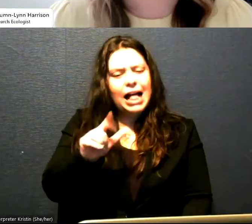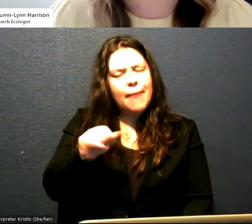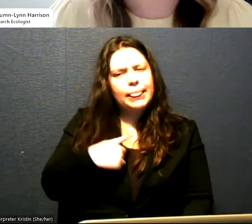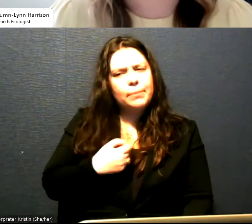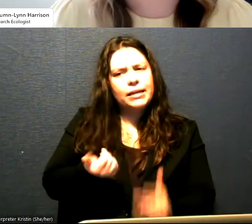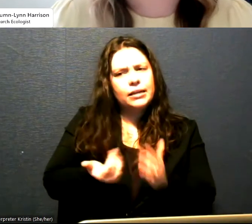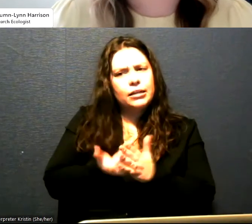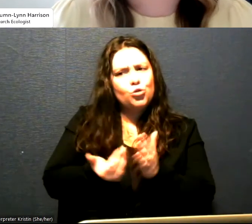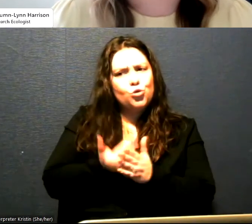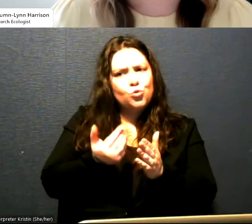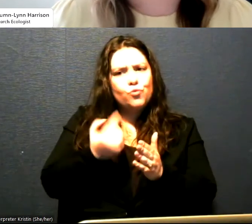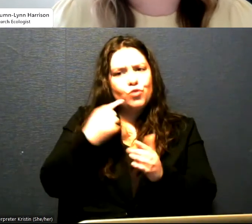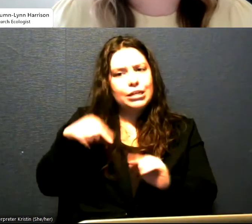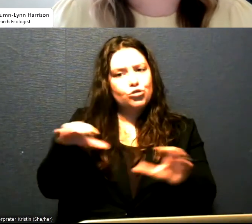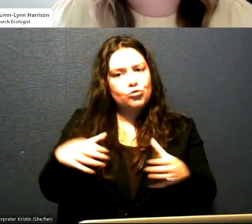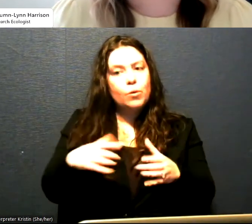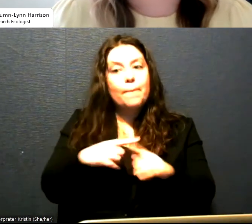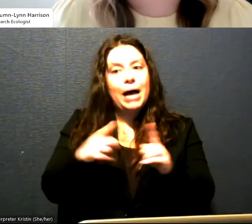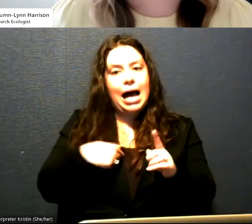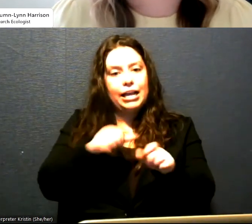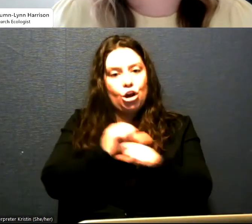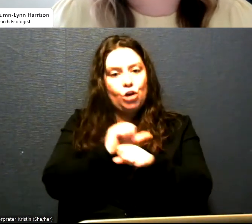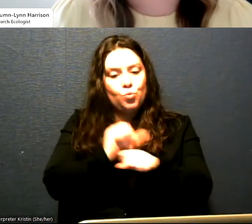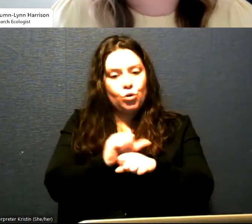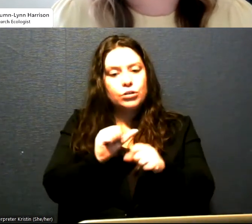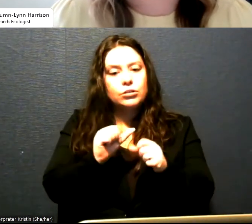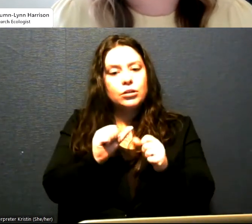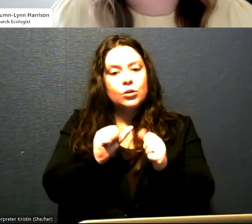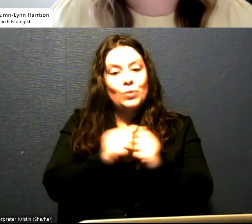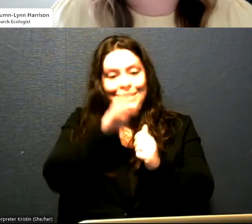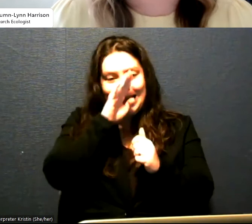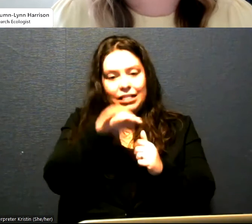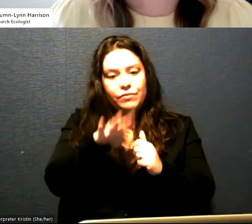for 10 years, um seven of which was here at the Smithsonian's National Zoo with the elephants here,